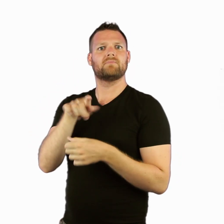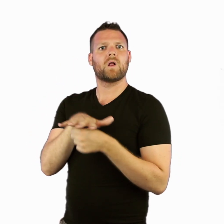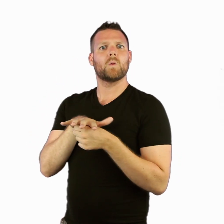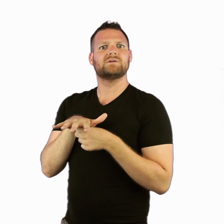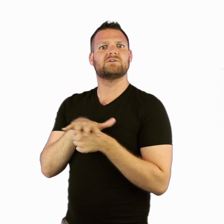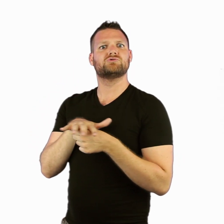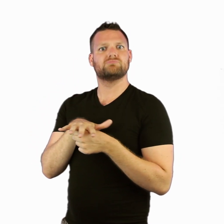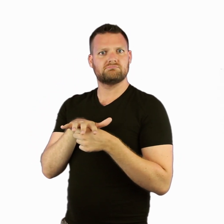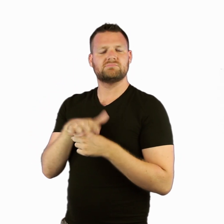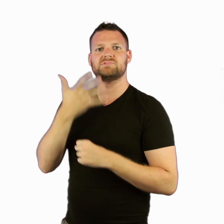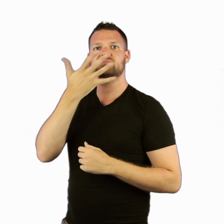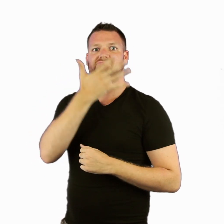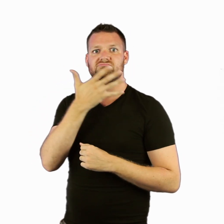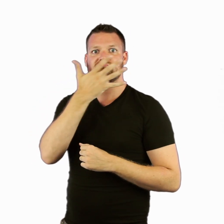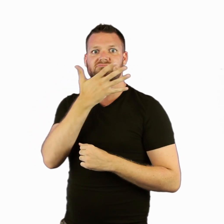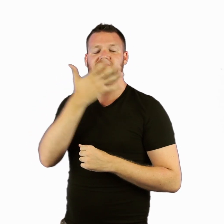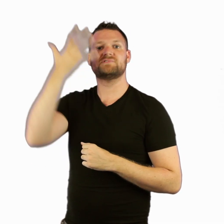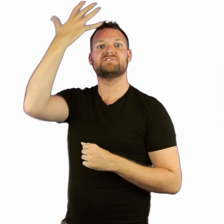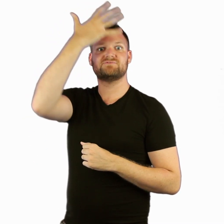The next parameter is location.